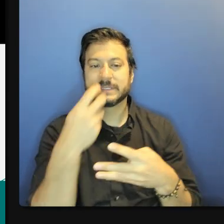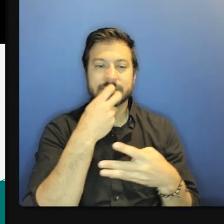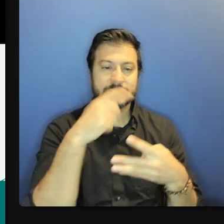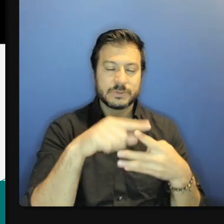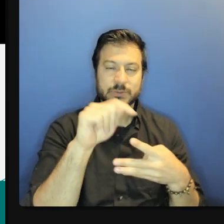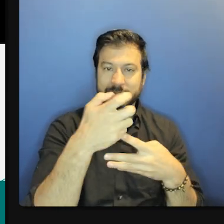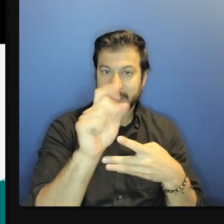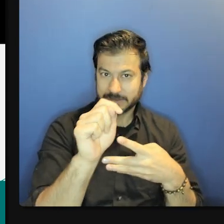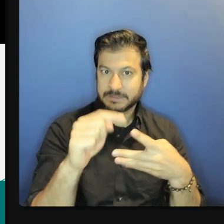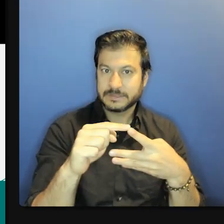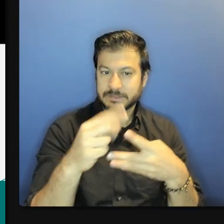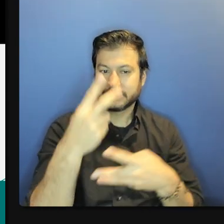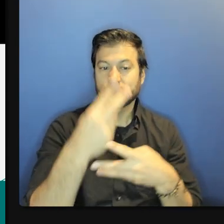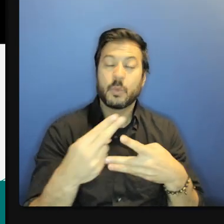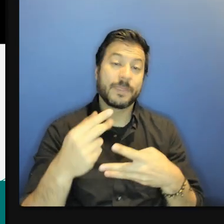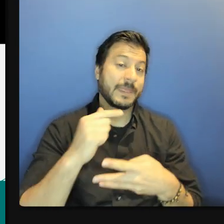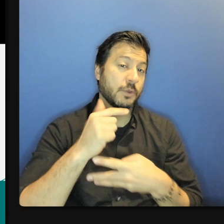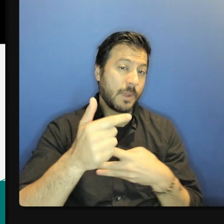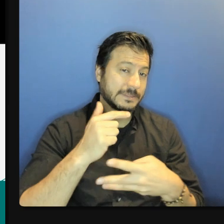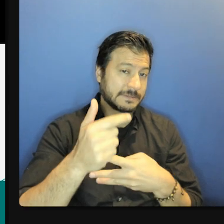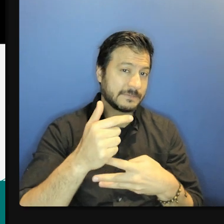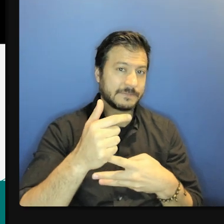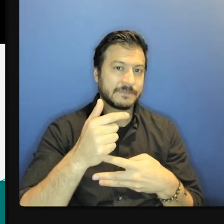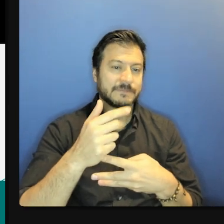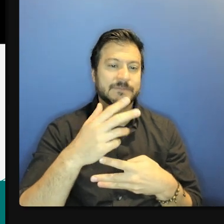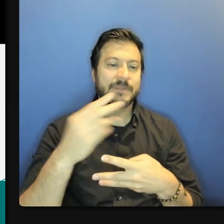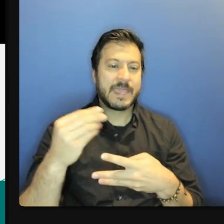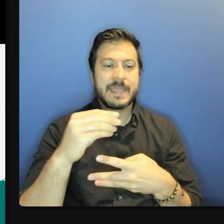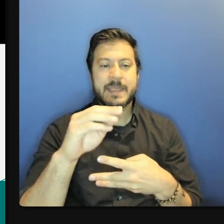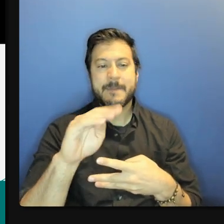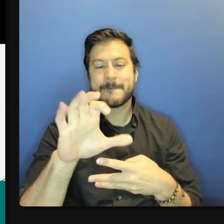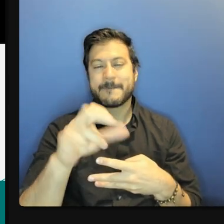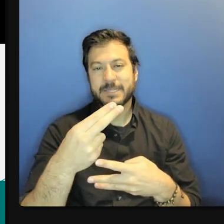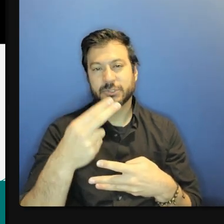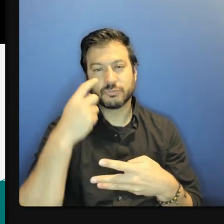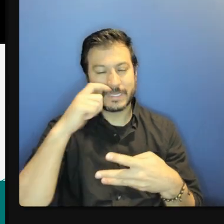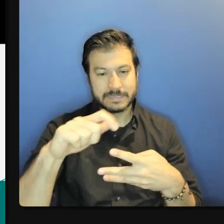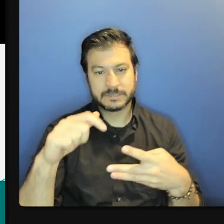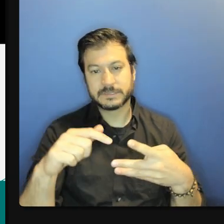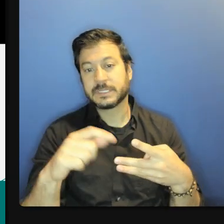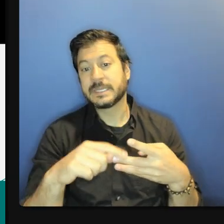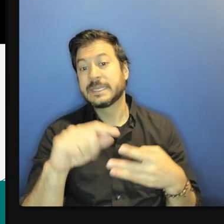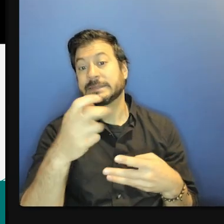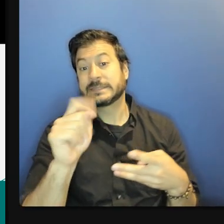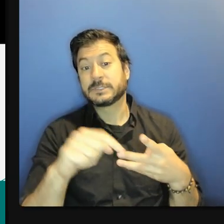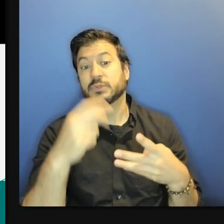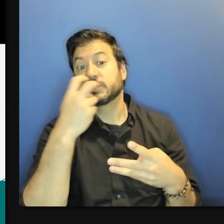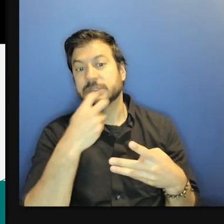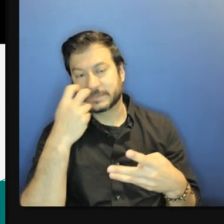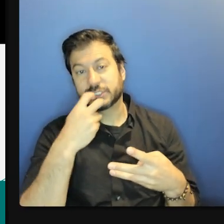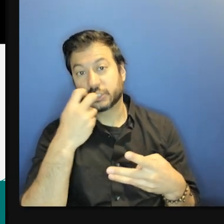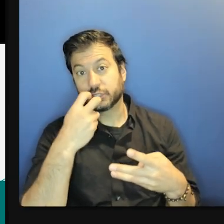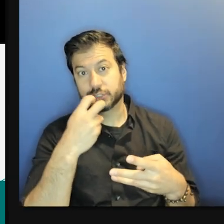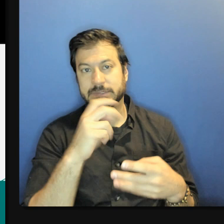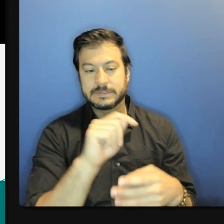Speech-to-text, which covers both interactive as well as batch recognition, text-to-speech, which converts text to lifelike speech,